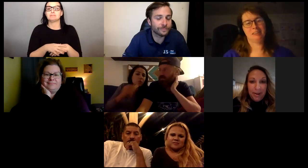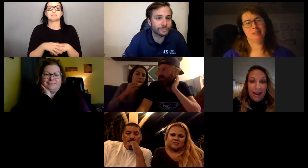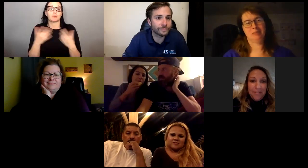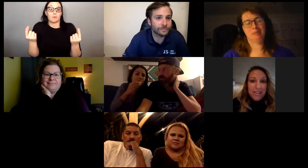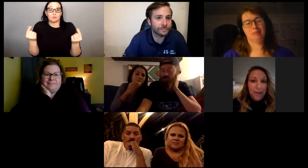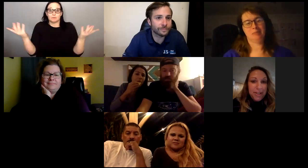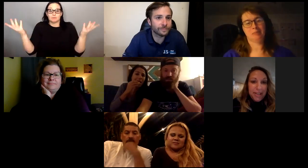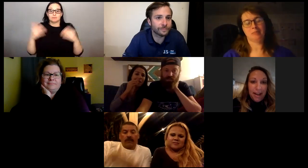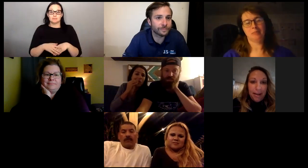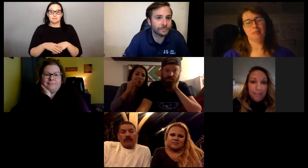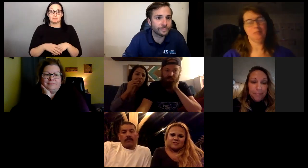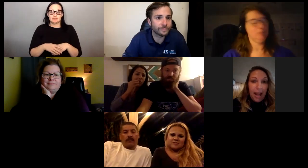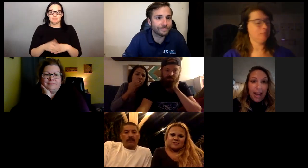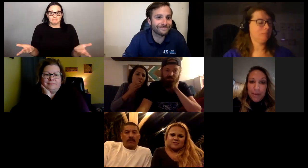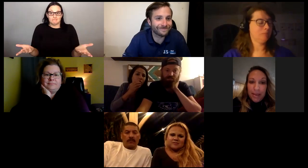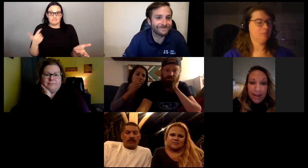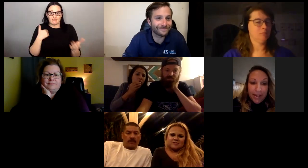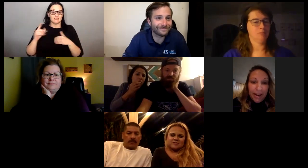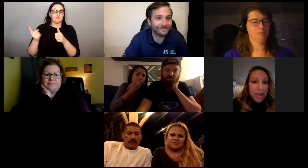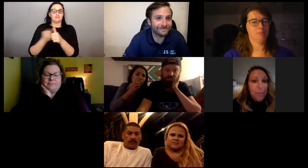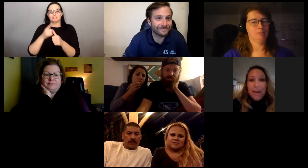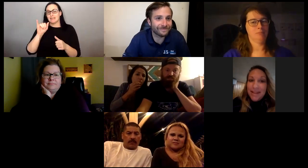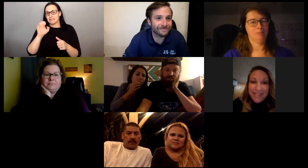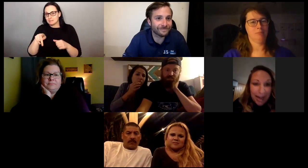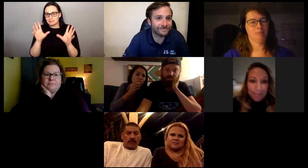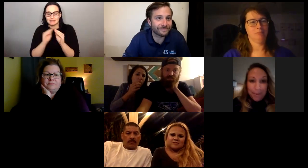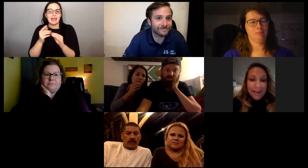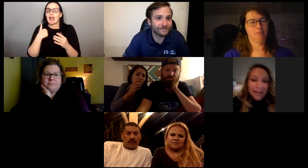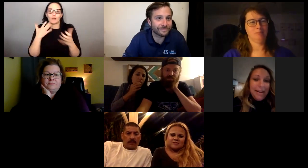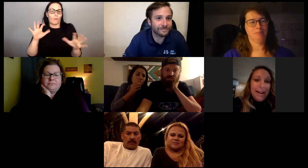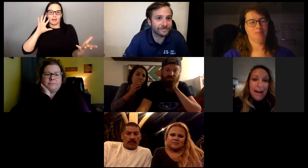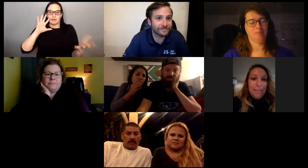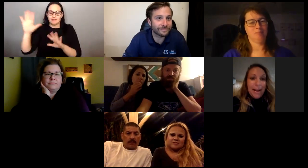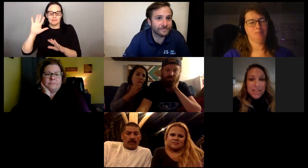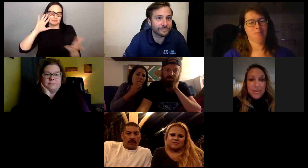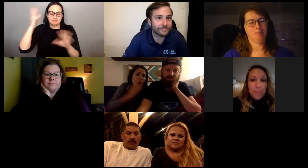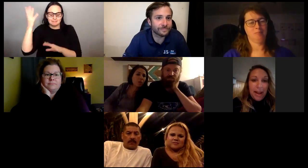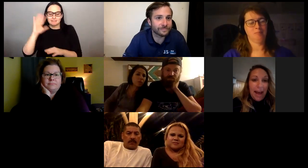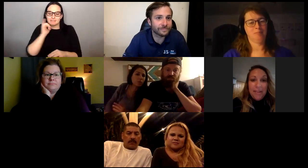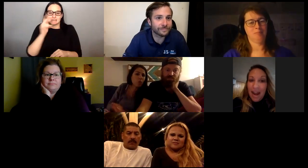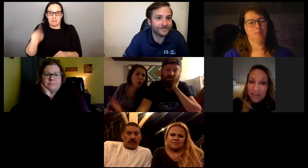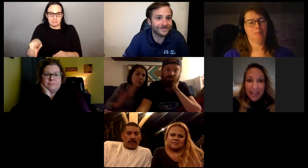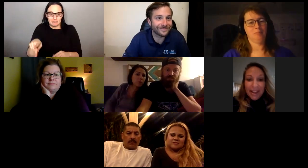i have his first um iep meeting i don't want to mess it up